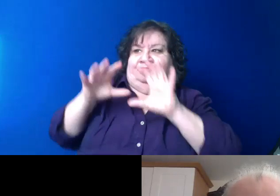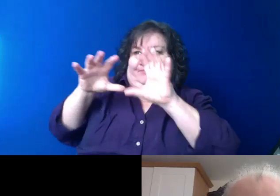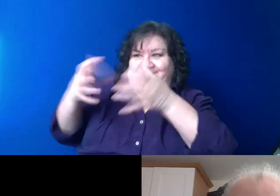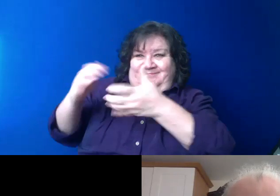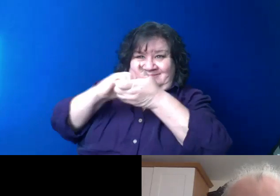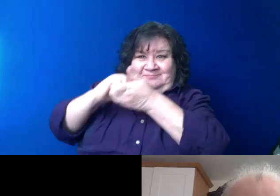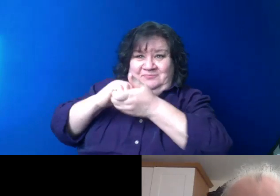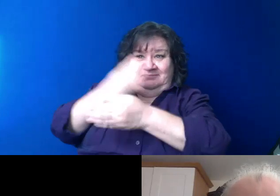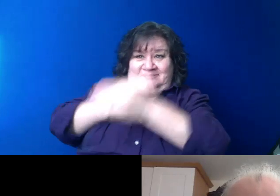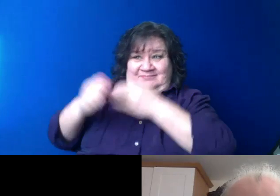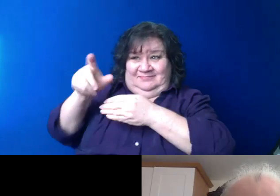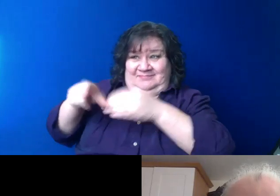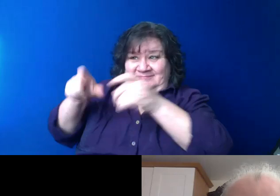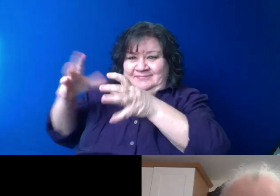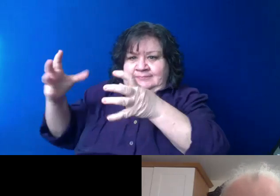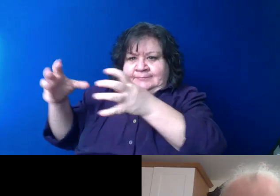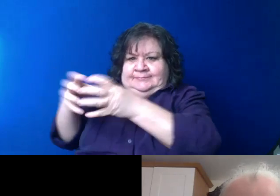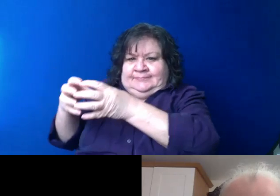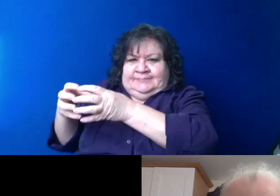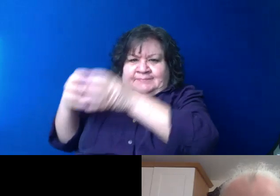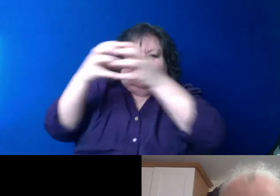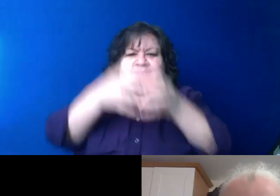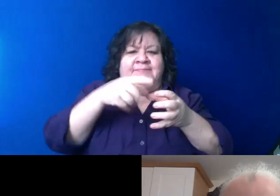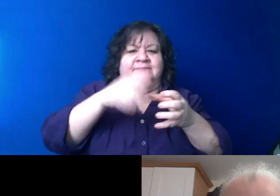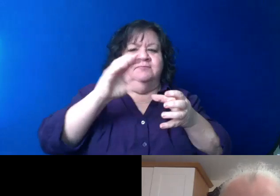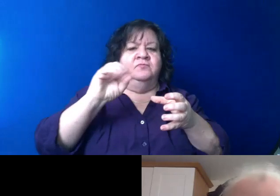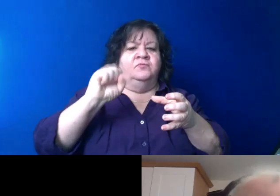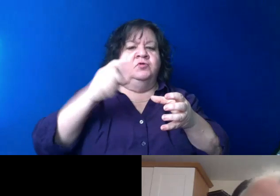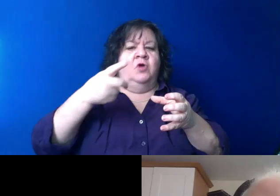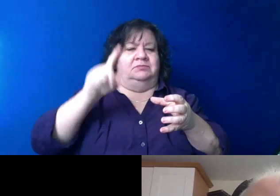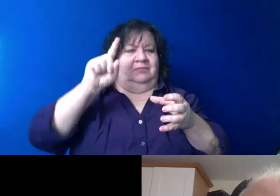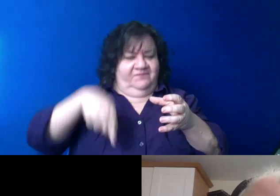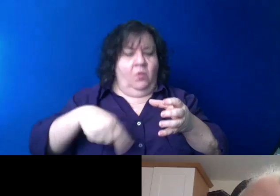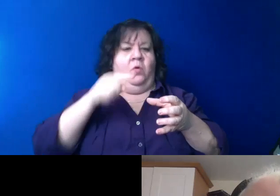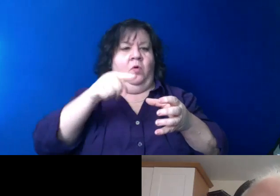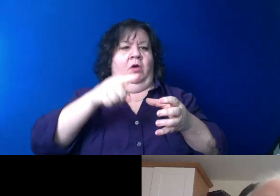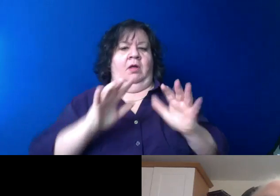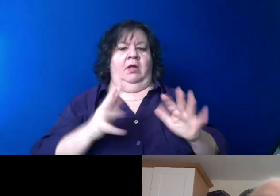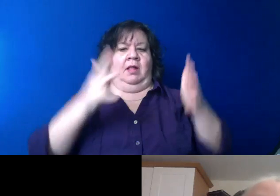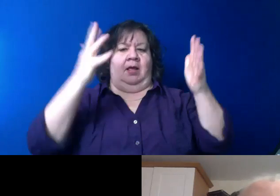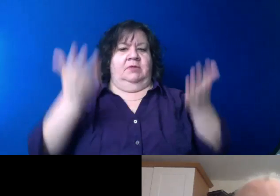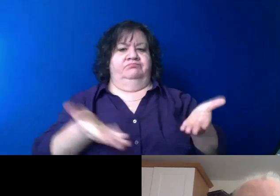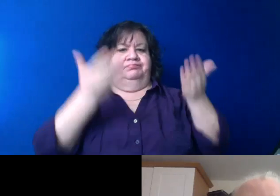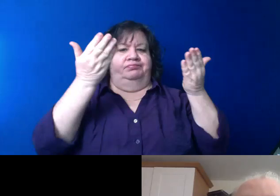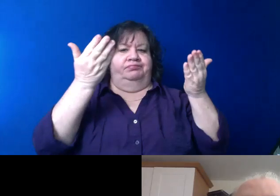know the possibility of a constituency group to the um fcc process for persons with disabilities